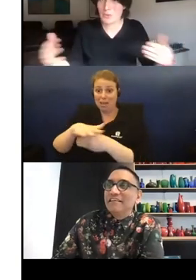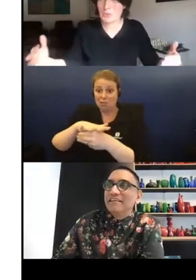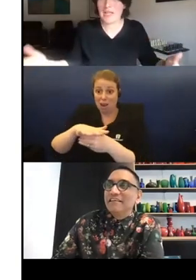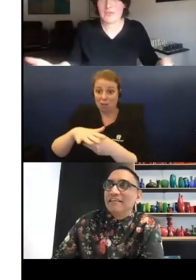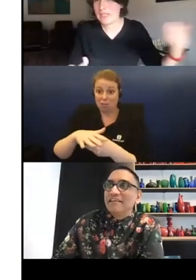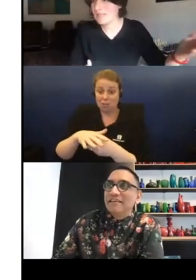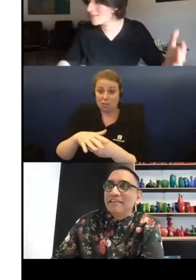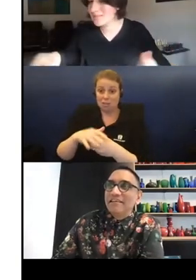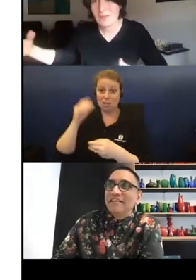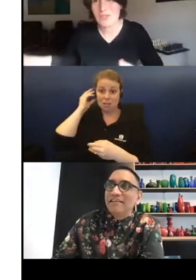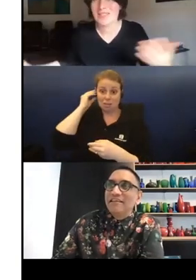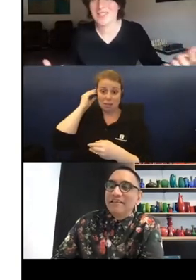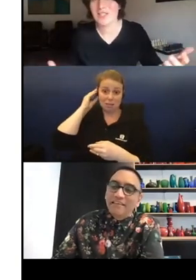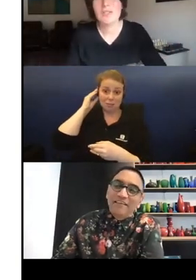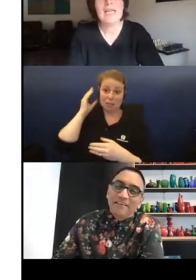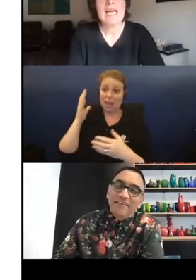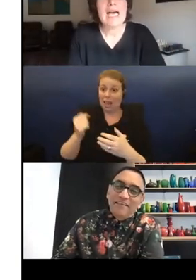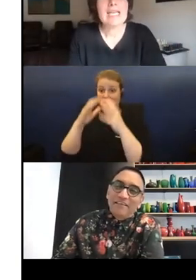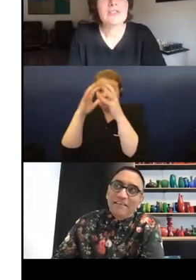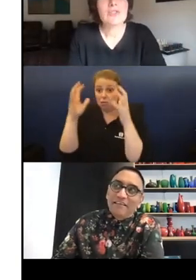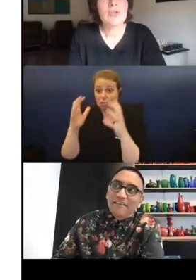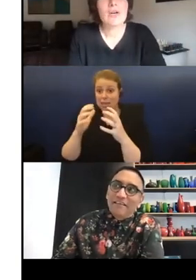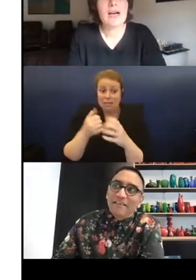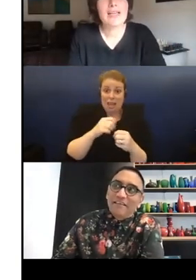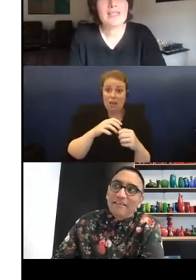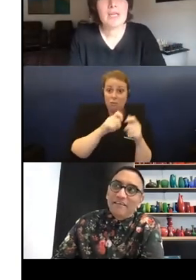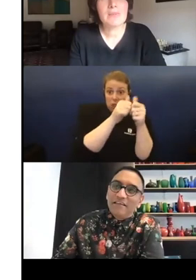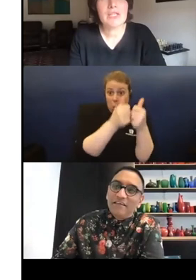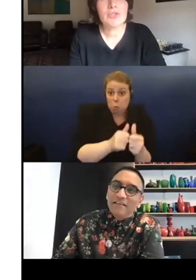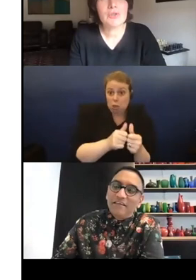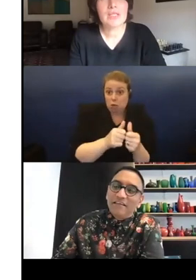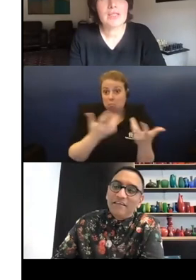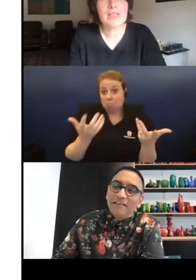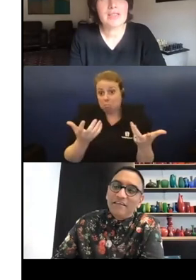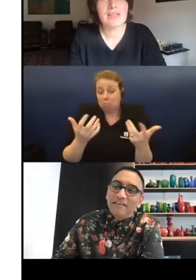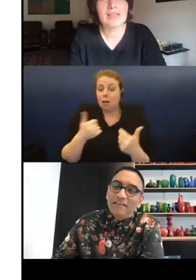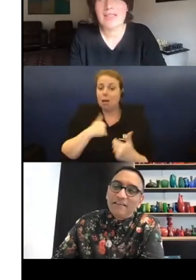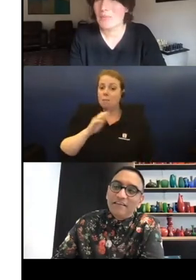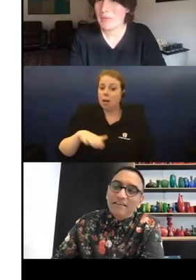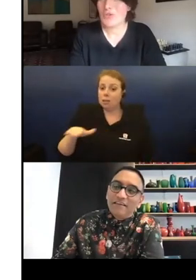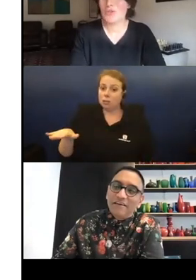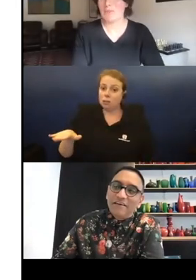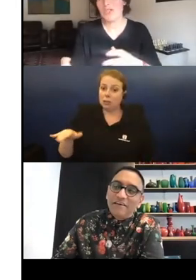had trees and sculptures you know and so i guess my my children uh i think i'm a bit my children